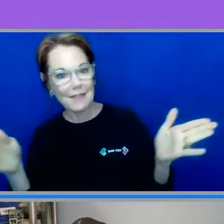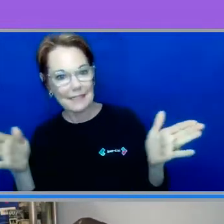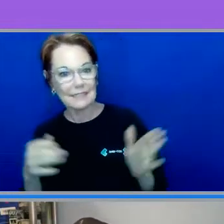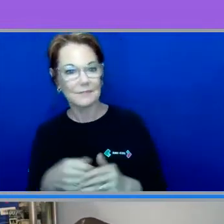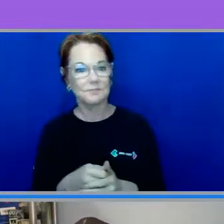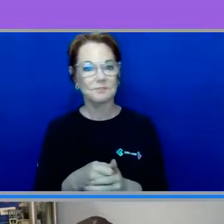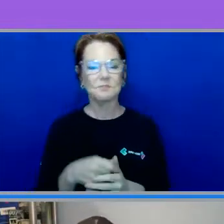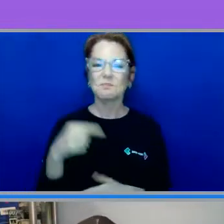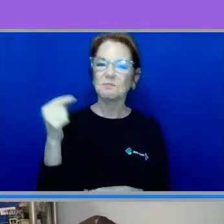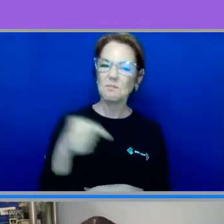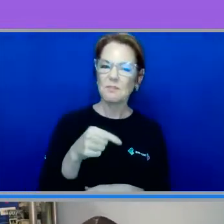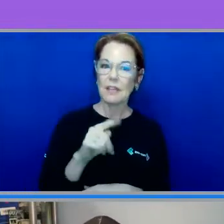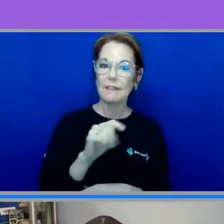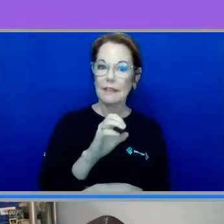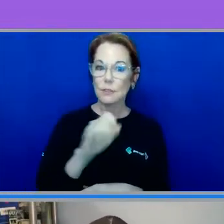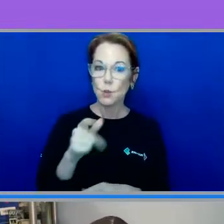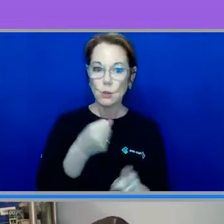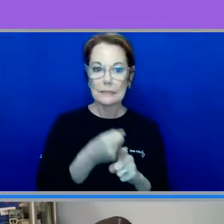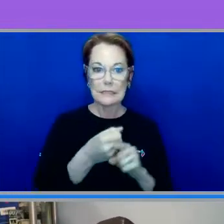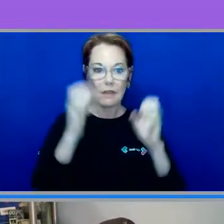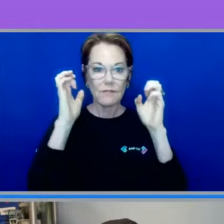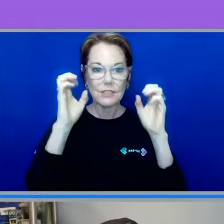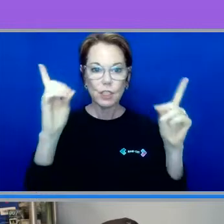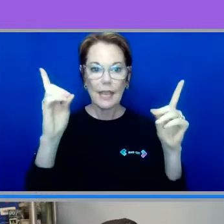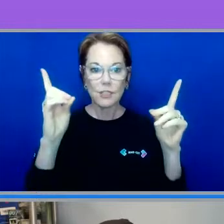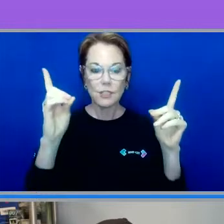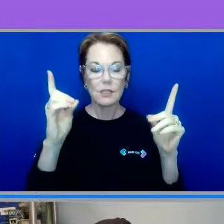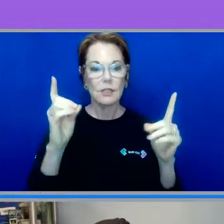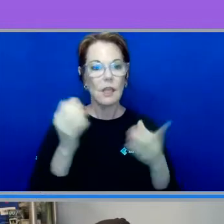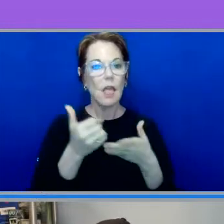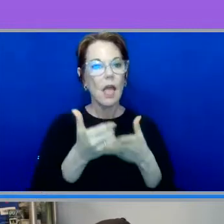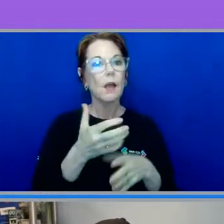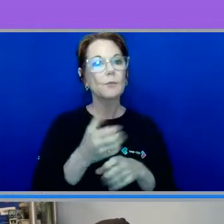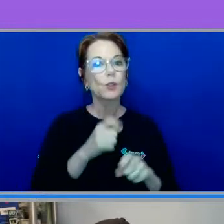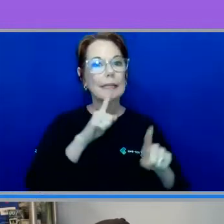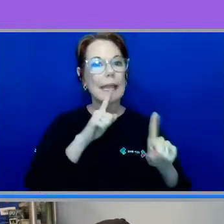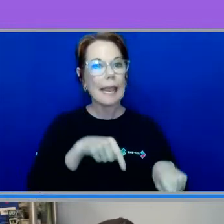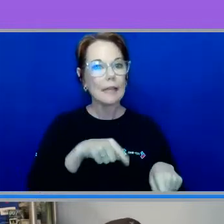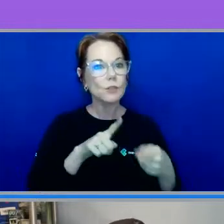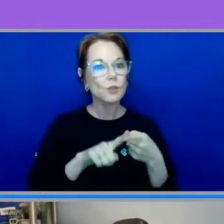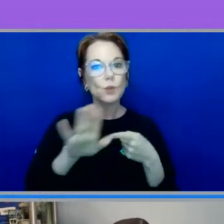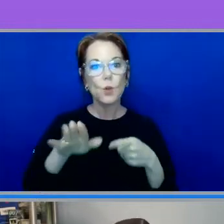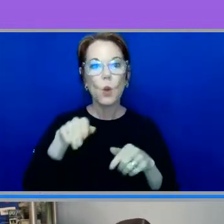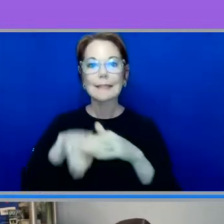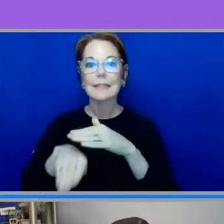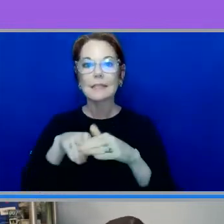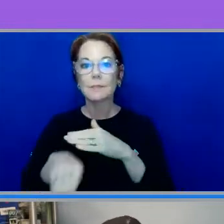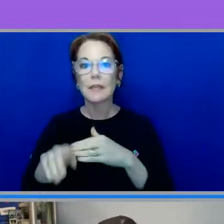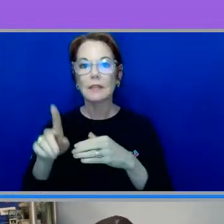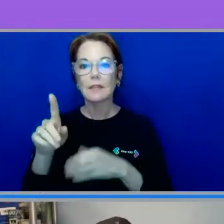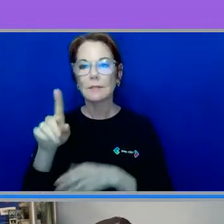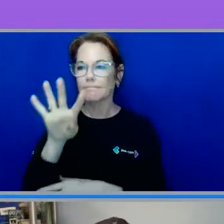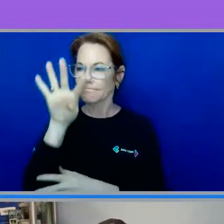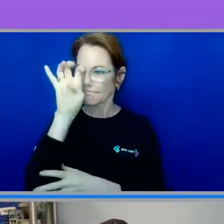this tool is an education tool. It helps you get answers to your